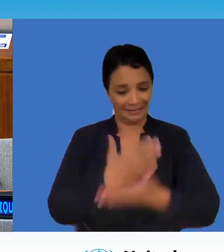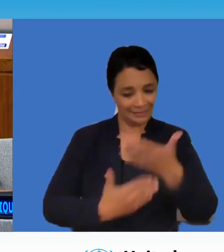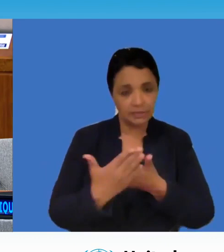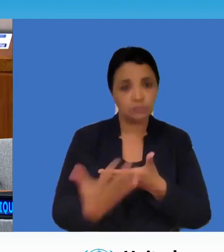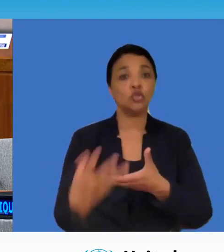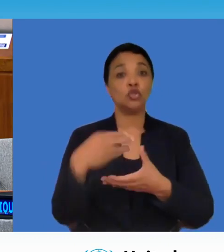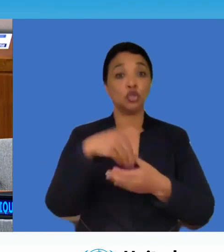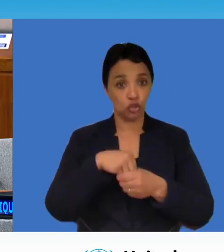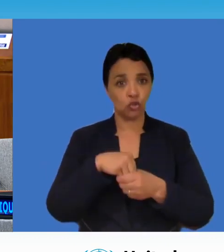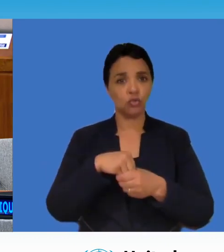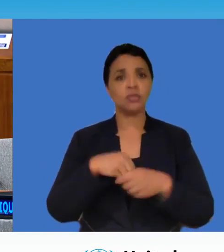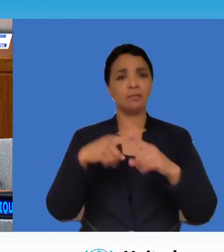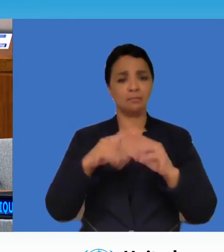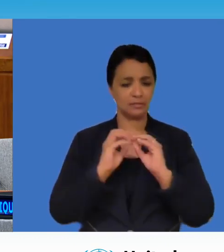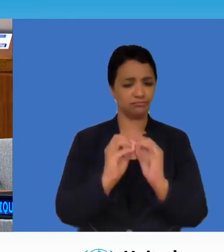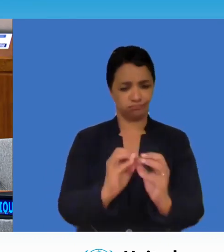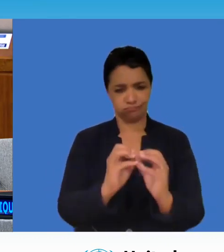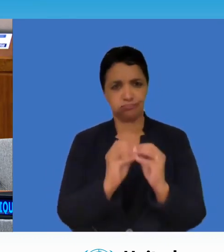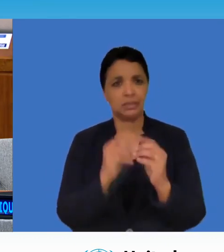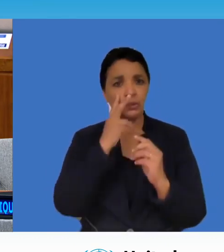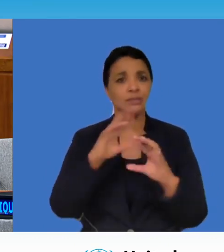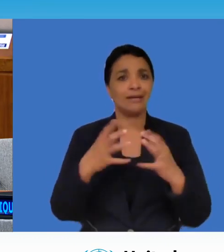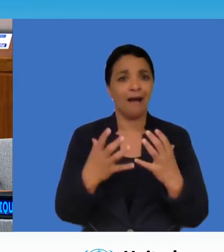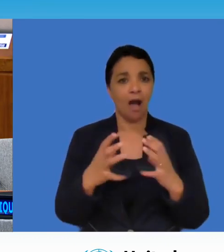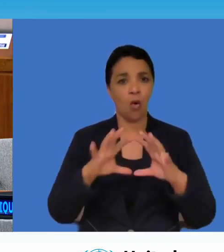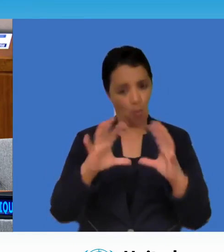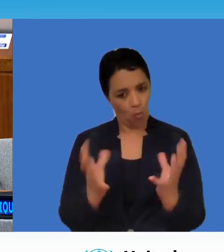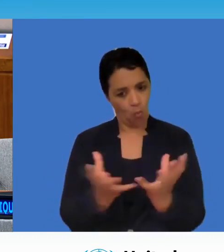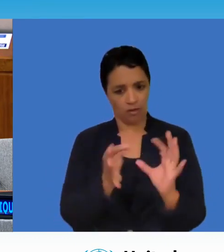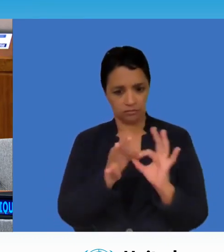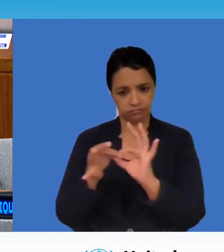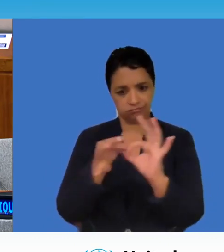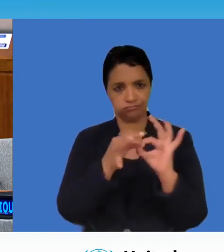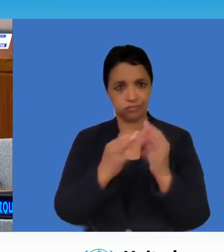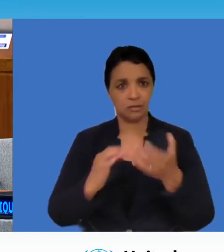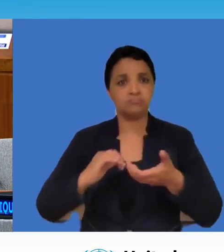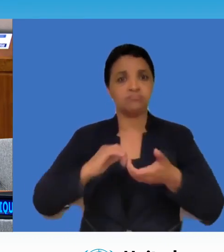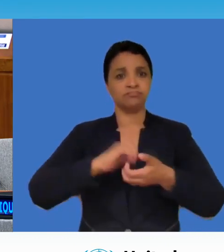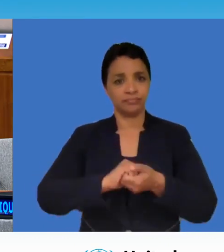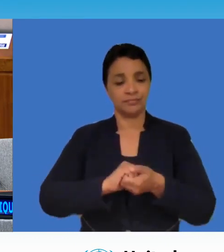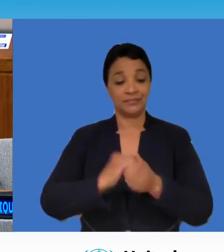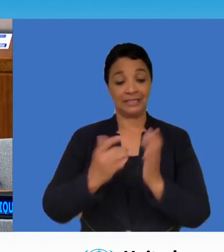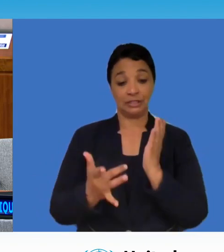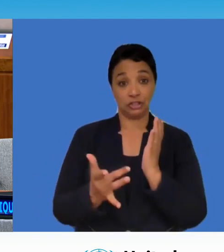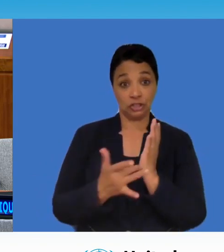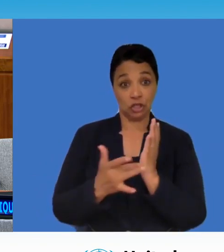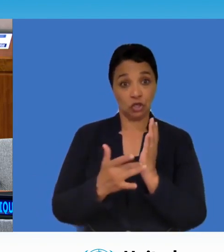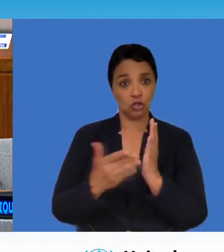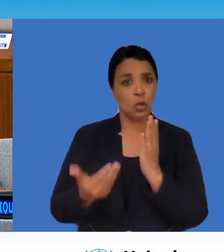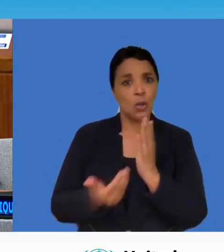International cooperation to promote technology Innovations and transfer for an inclusive future